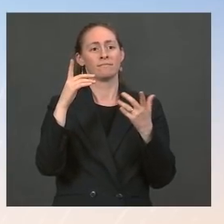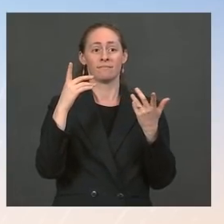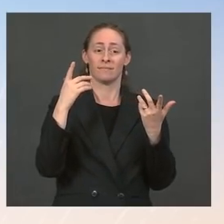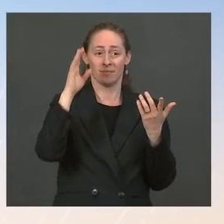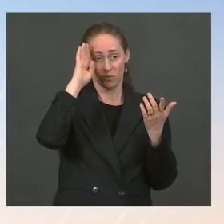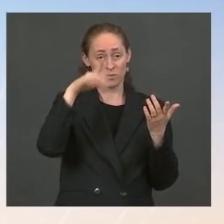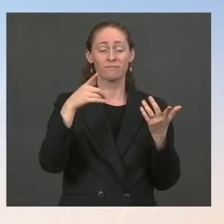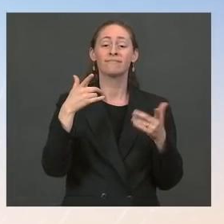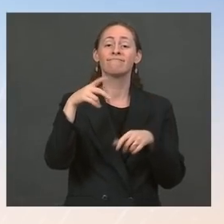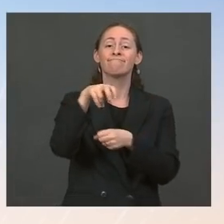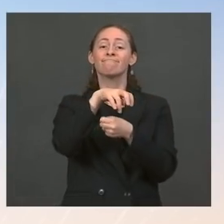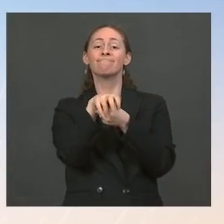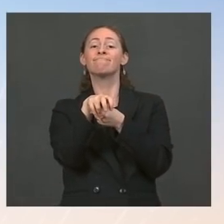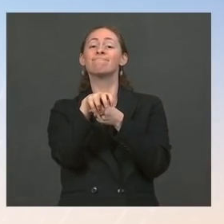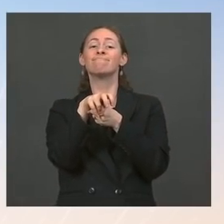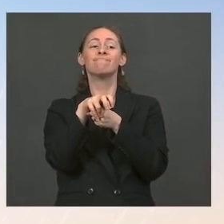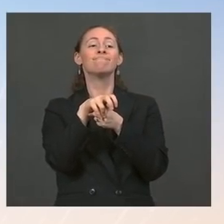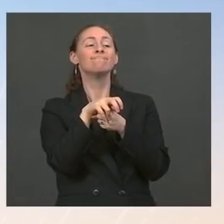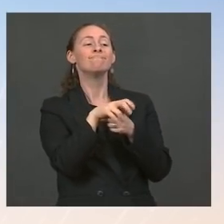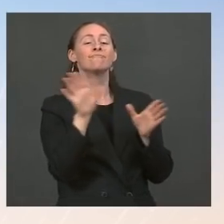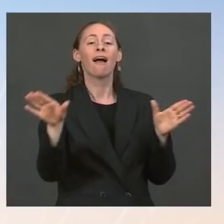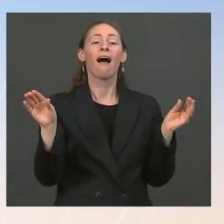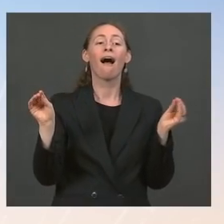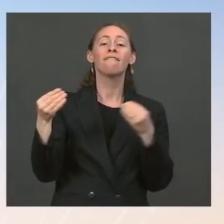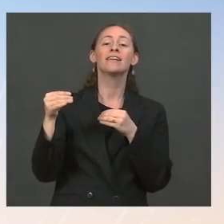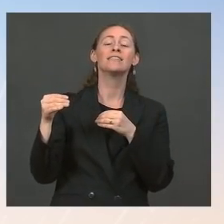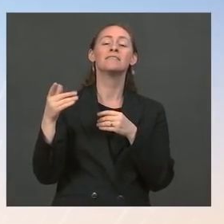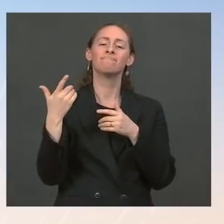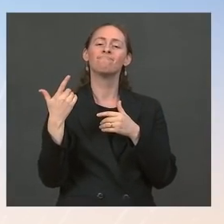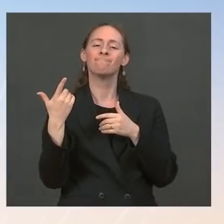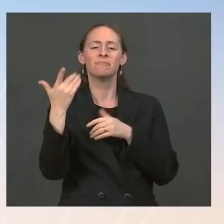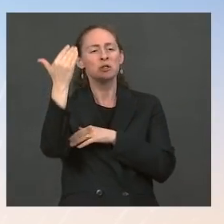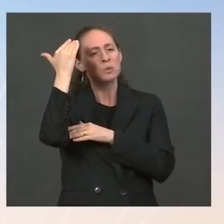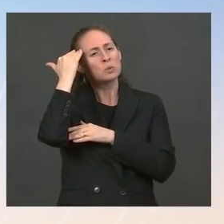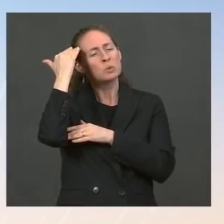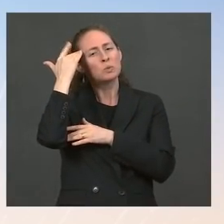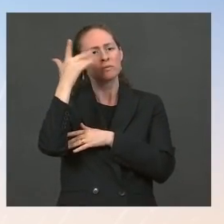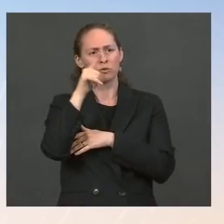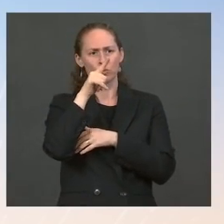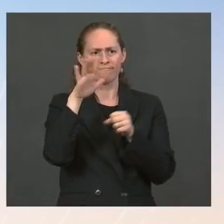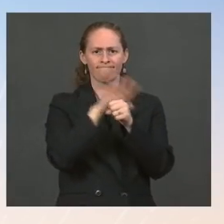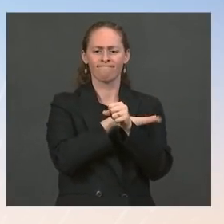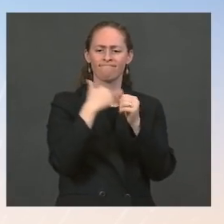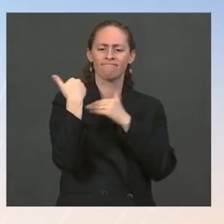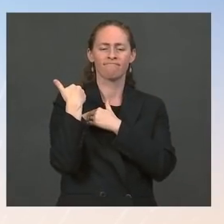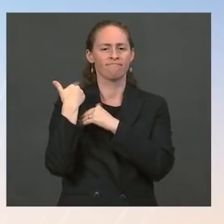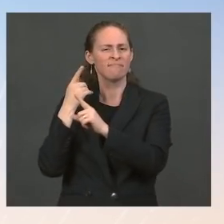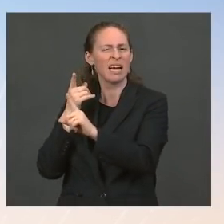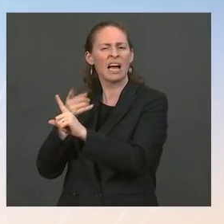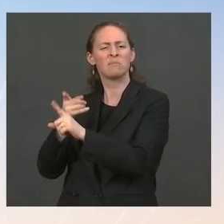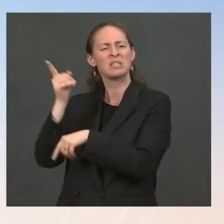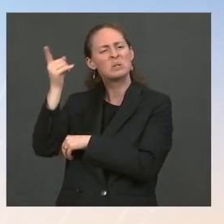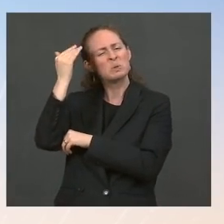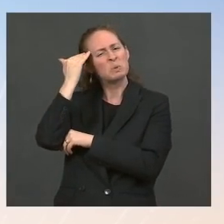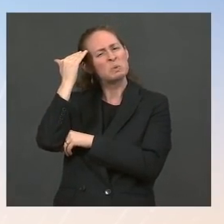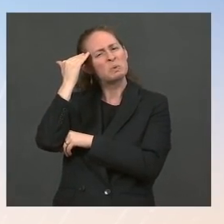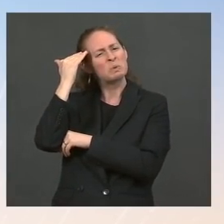or whatever desk you choose, that the buck stops with you. He also knows, having served 36 years in the Senate,